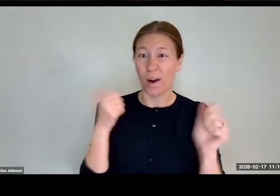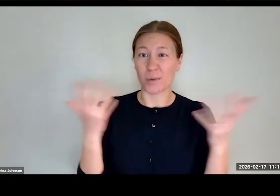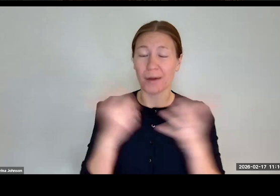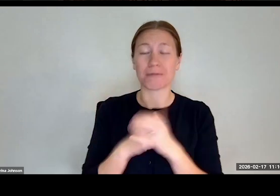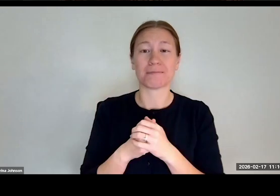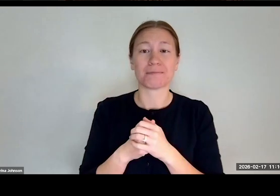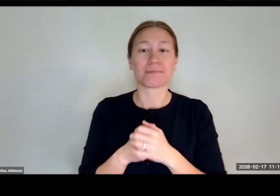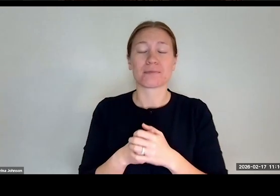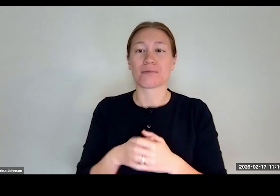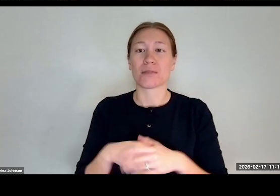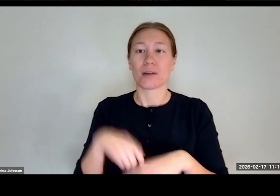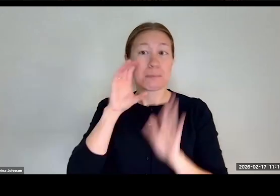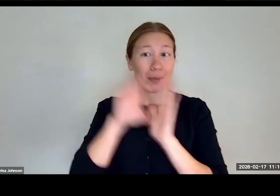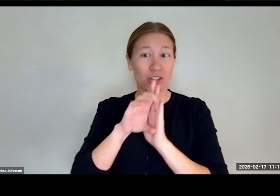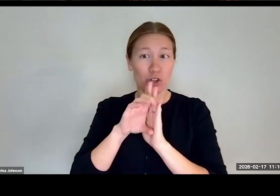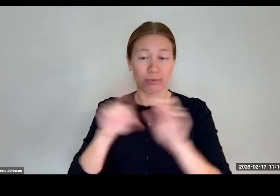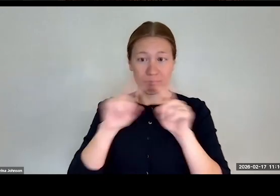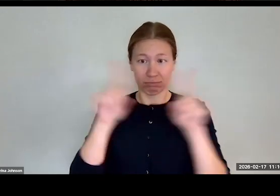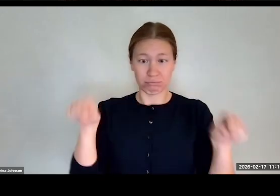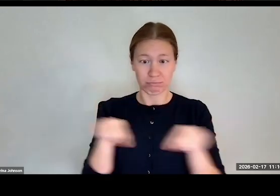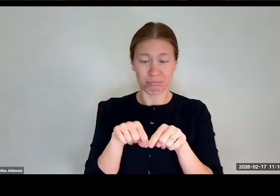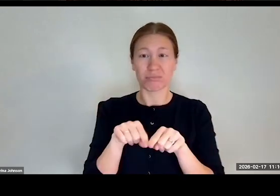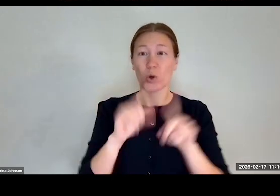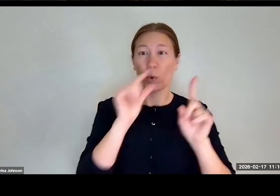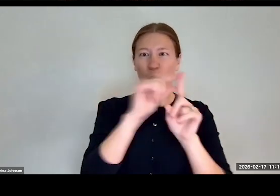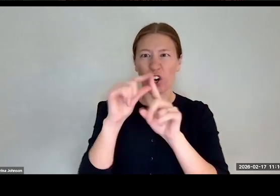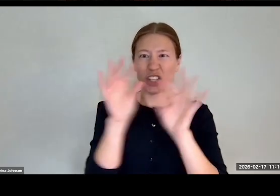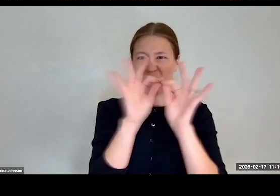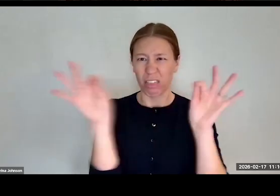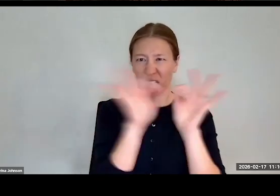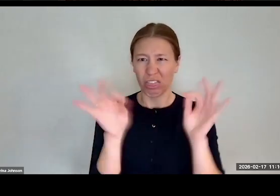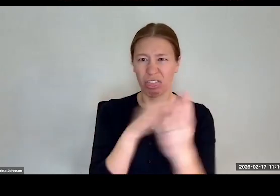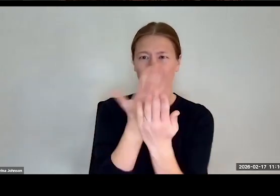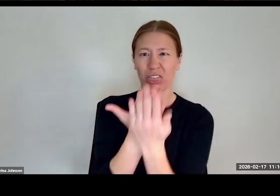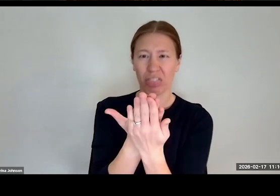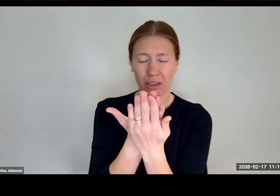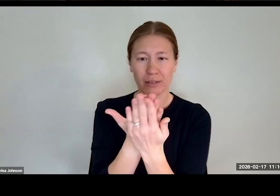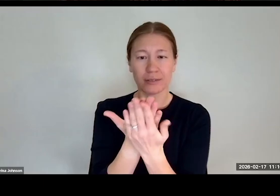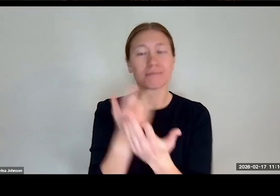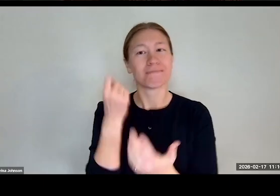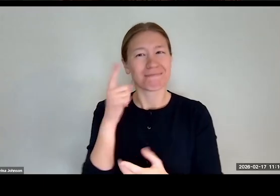or if you do, you are altering either the text or the background to make the text really stand out.